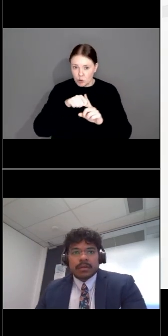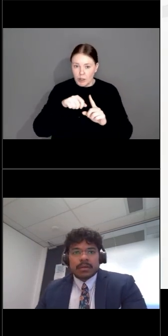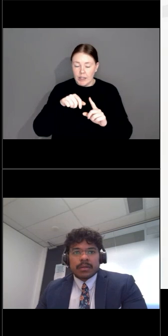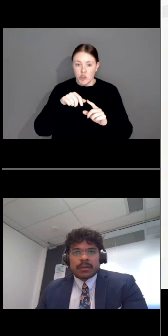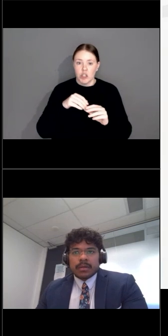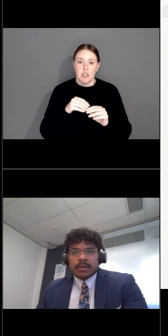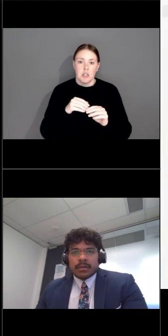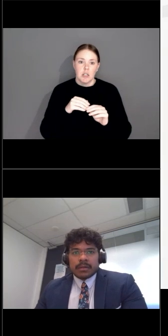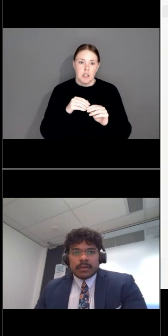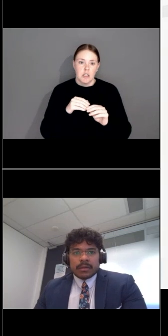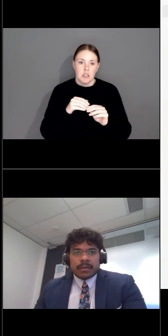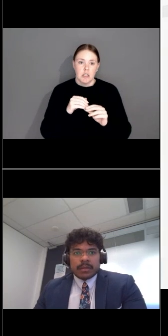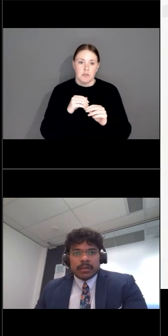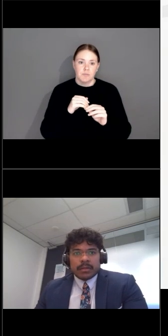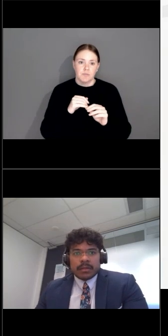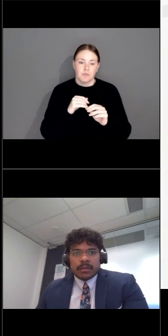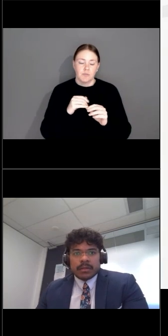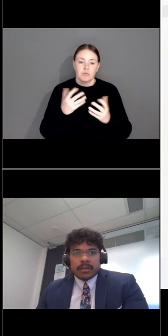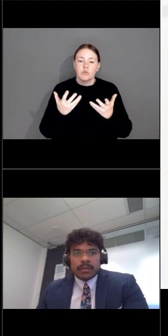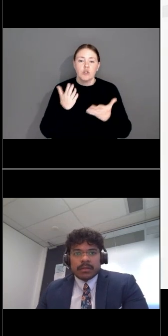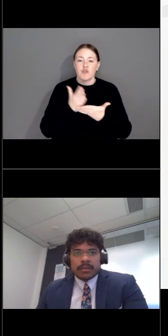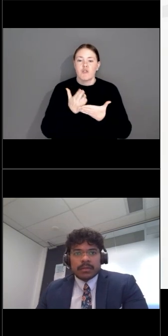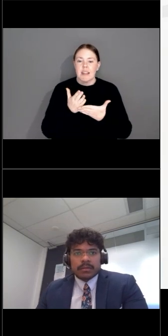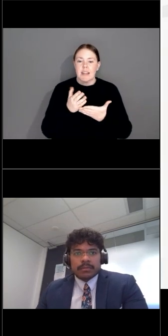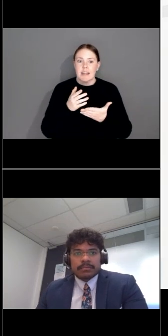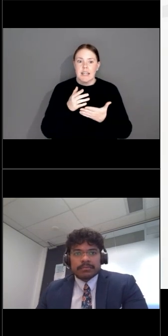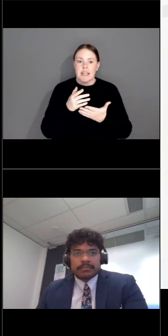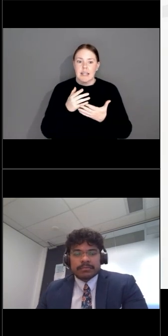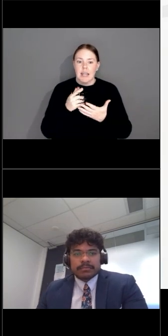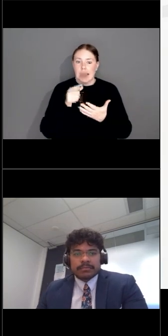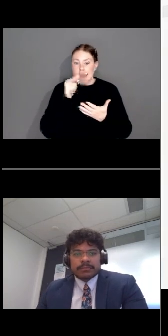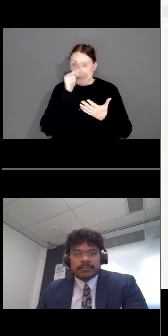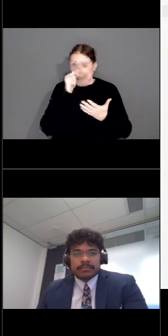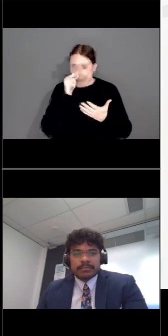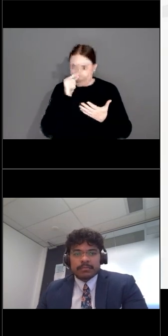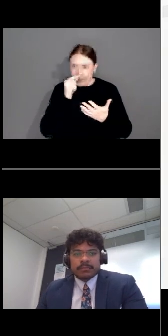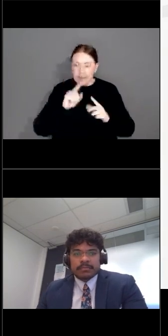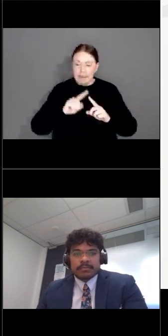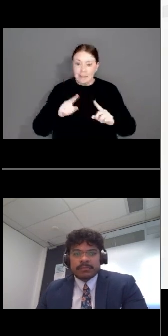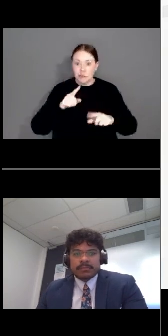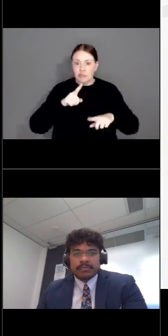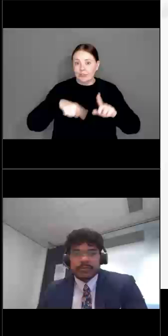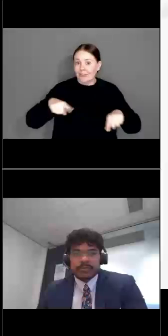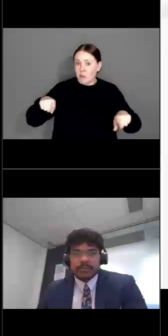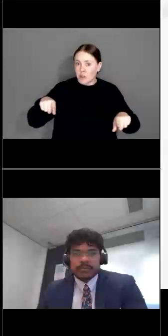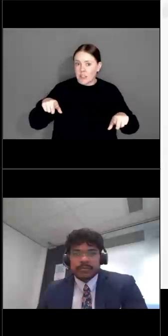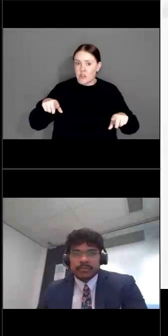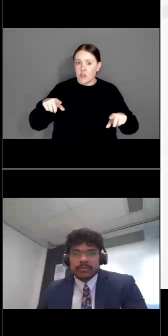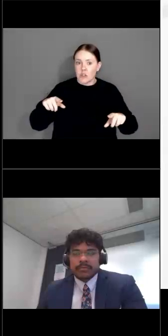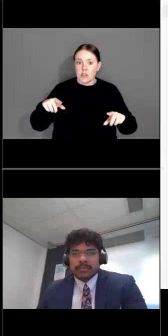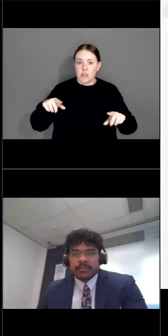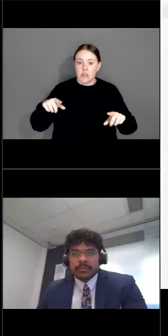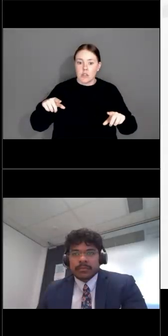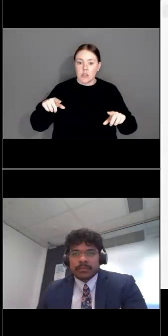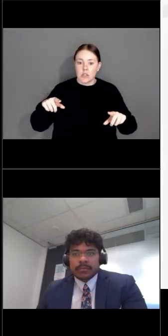forms different variations so basically going through different variations of court documents